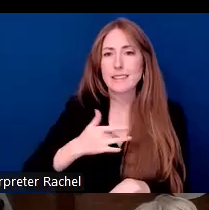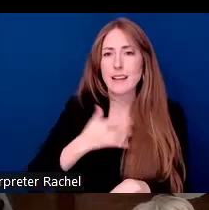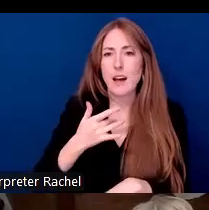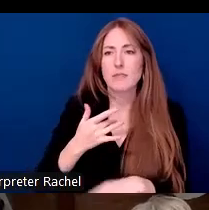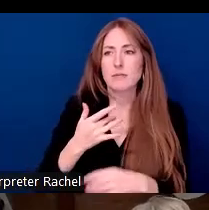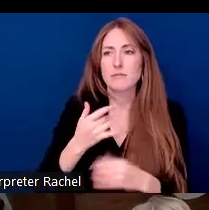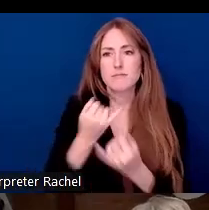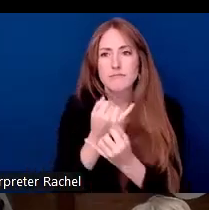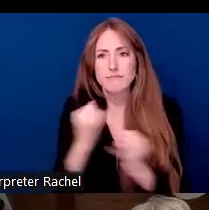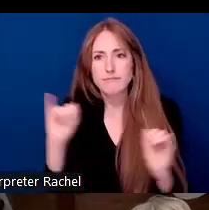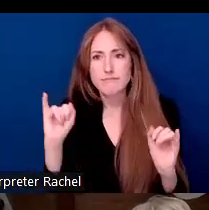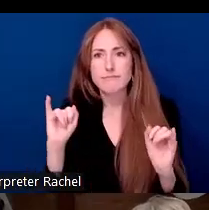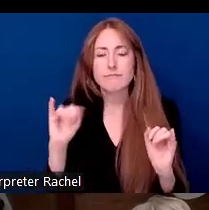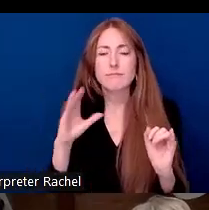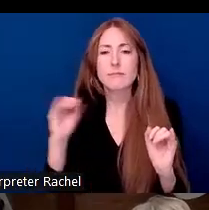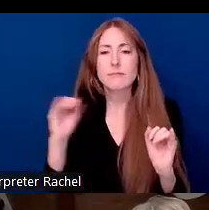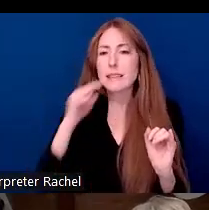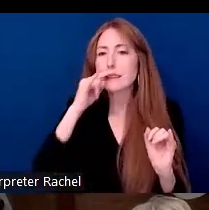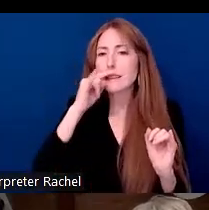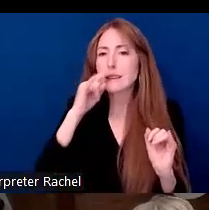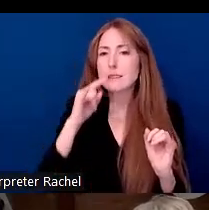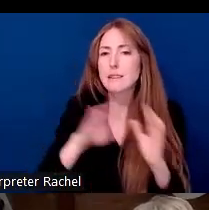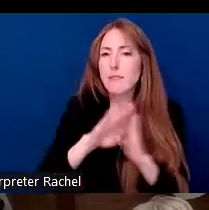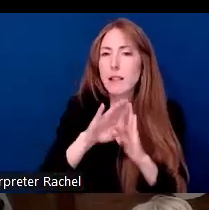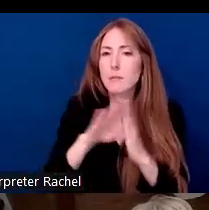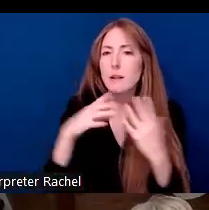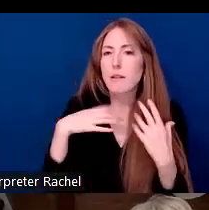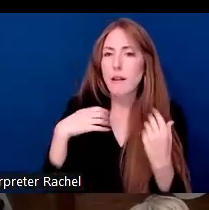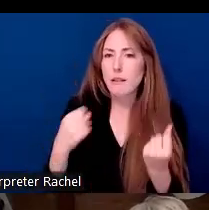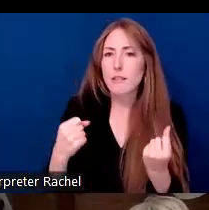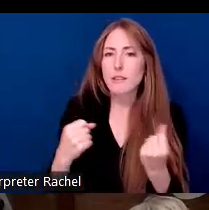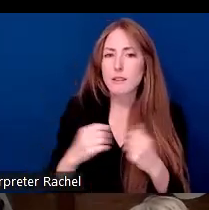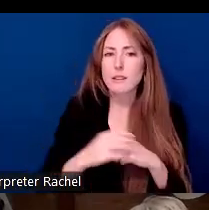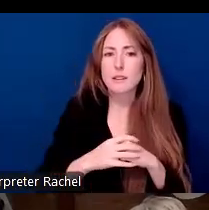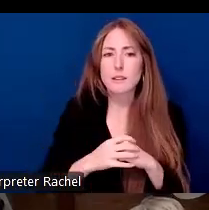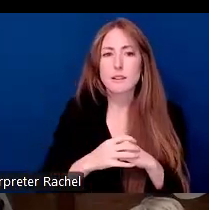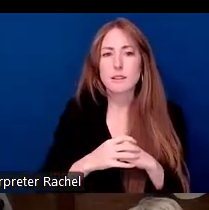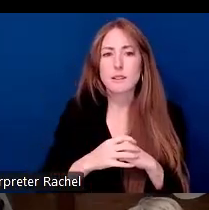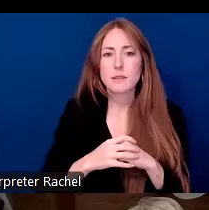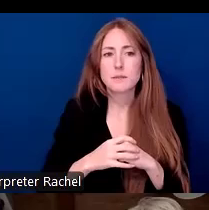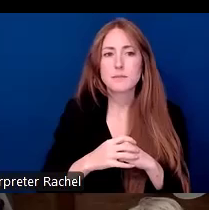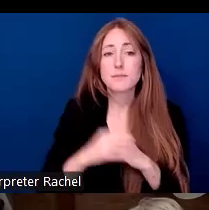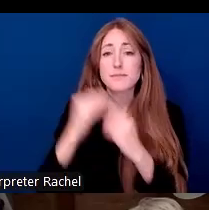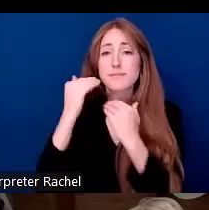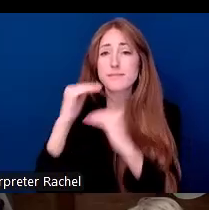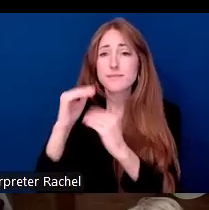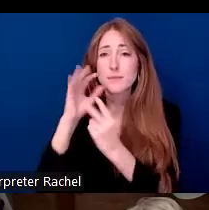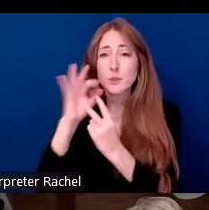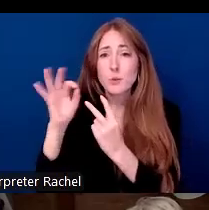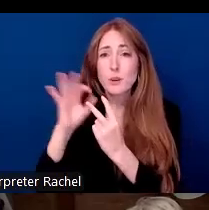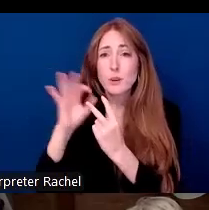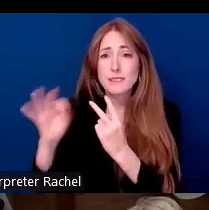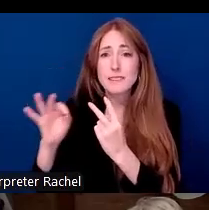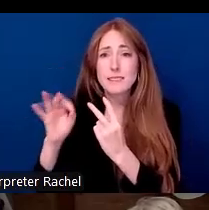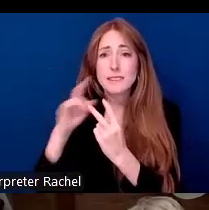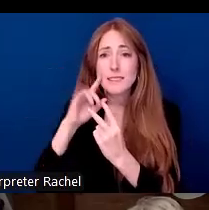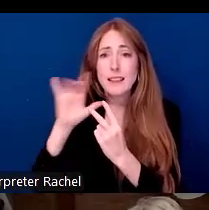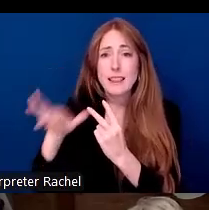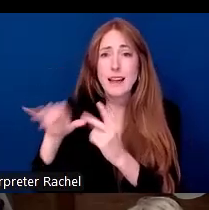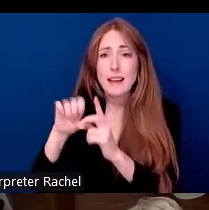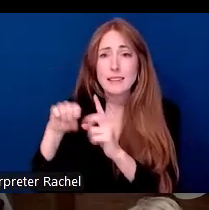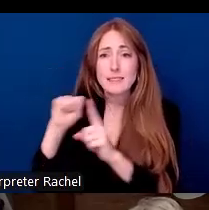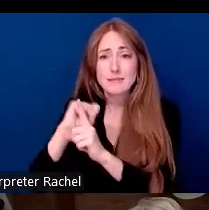and developmental outcomes. Moreover, constrained choices in this sector contribute to maintaining